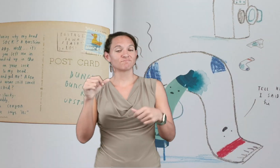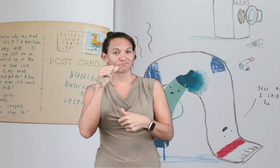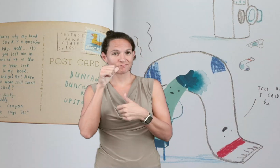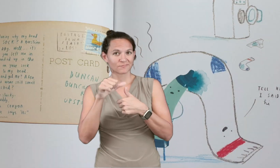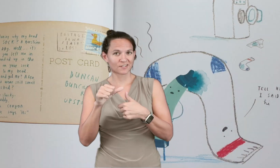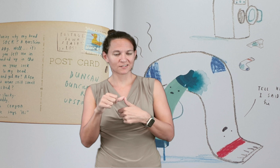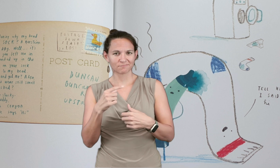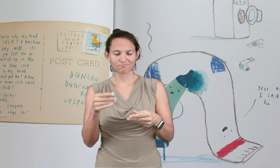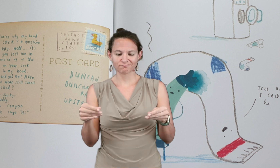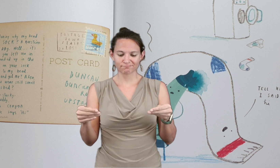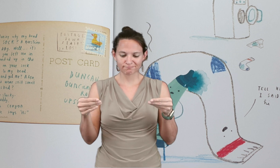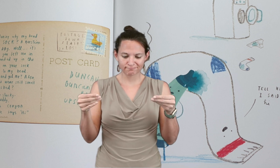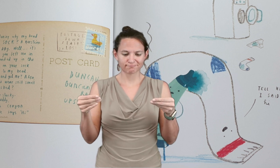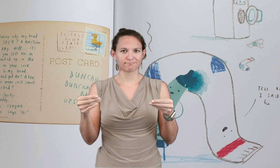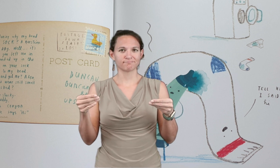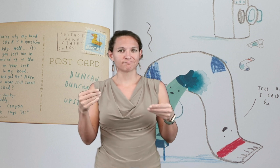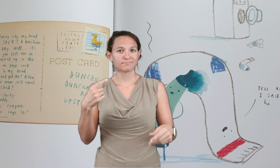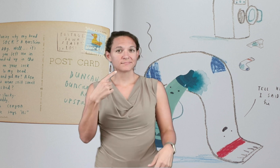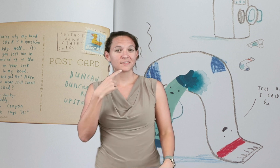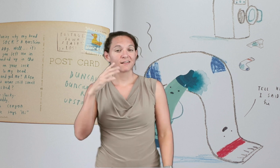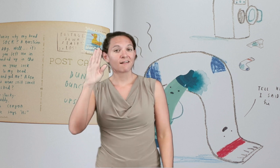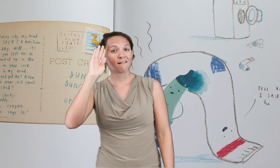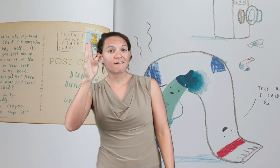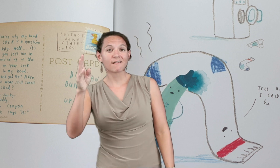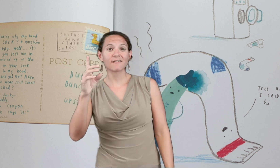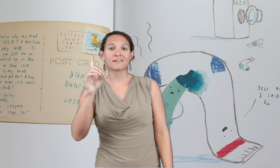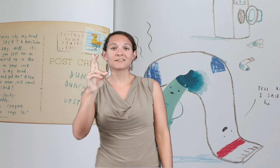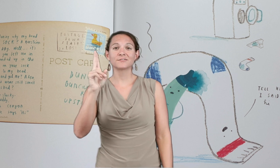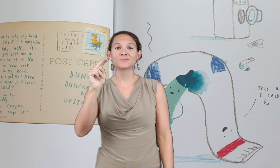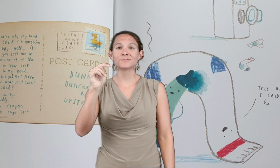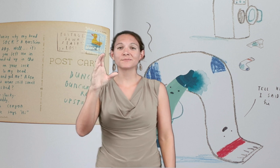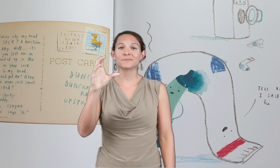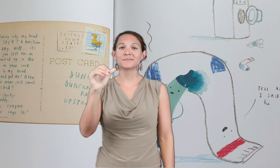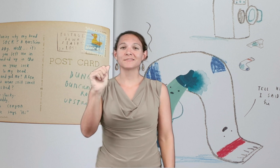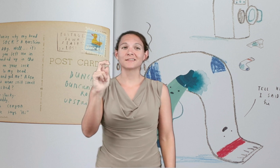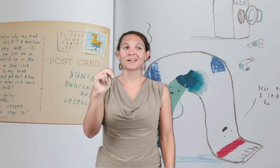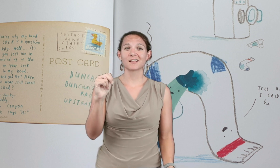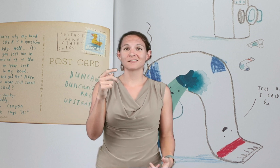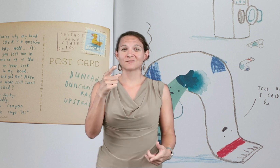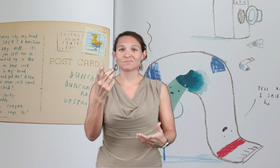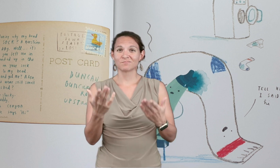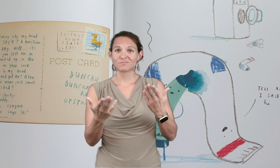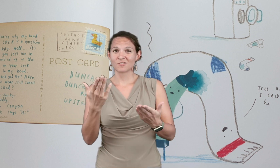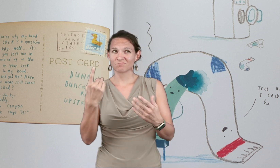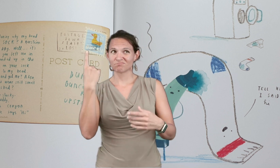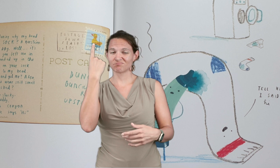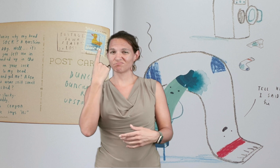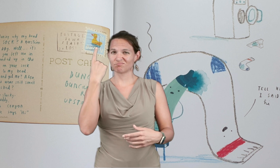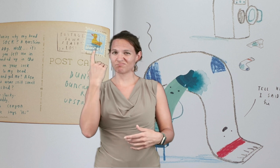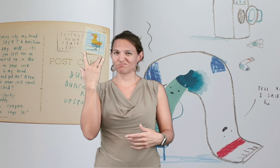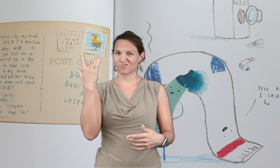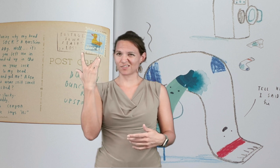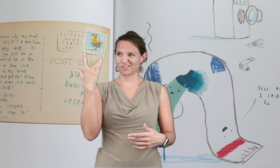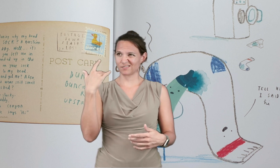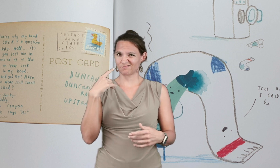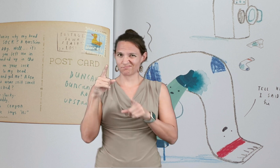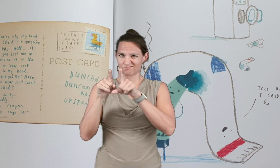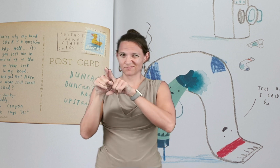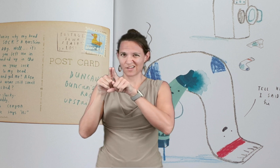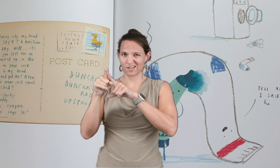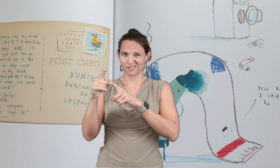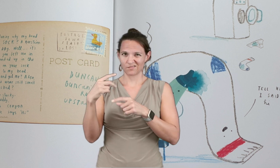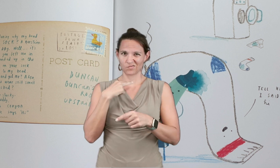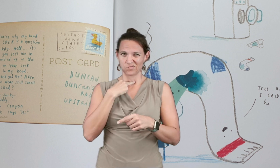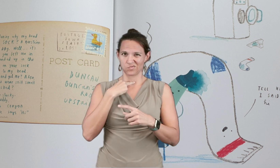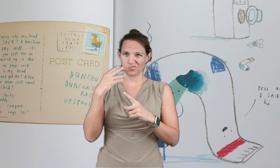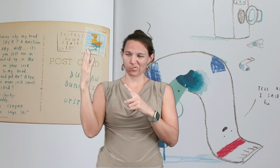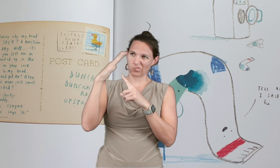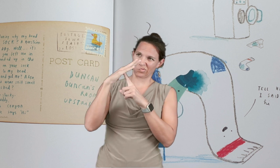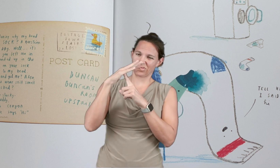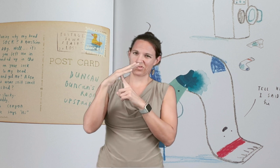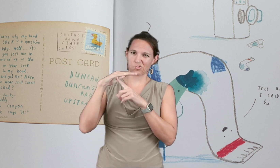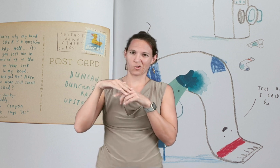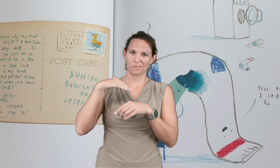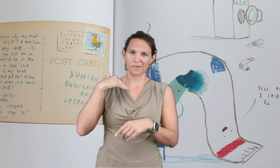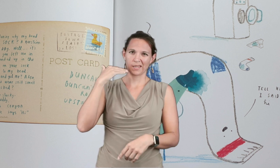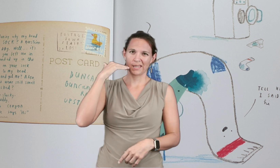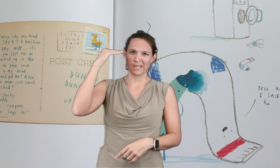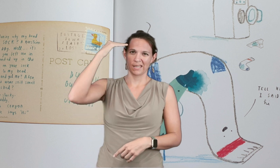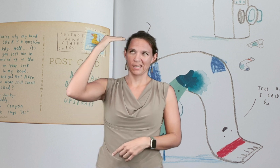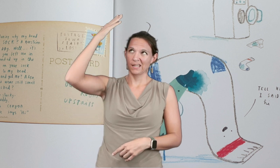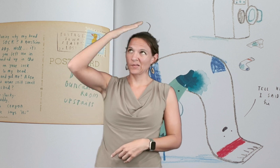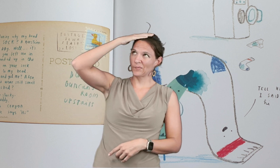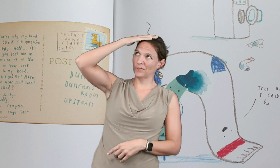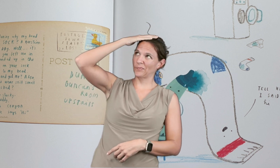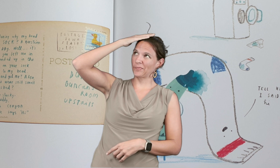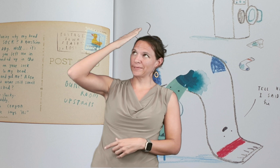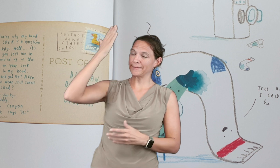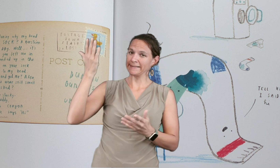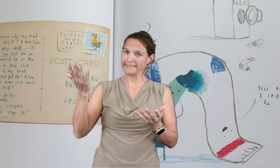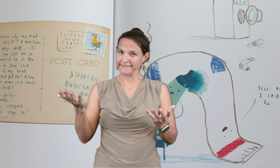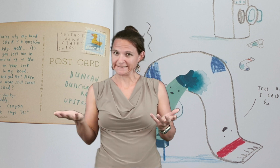The next postcard said, “Hi Duncan, Youʻre probably wondering why a sock is stuck on my head.